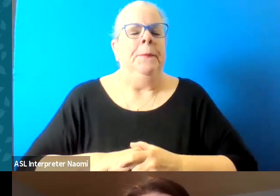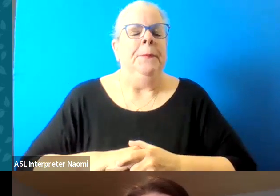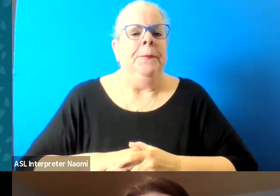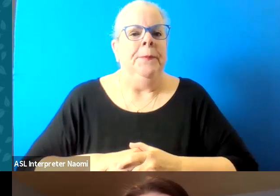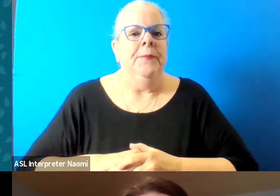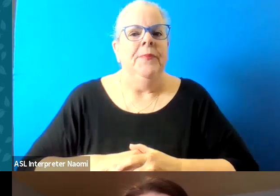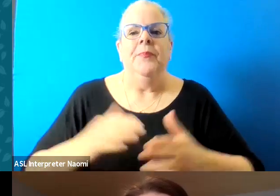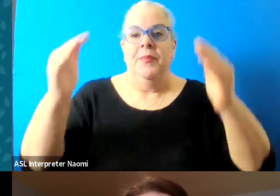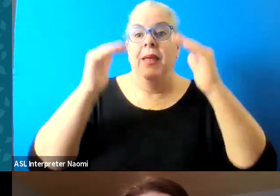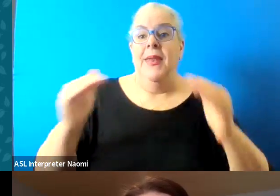The next question would be,